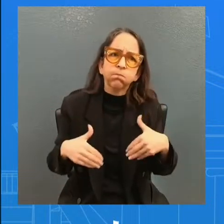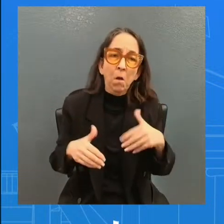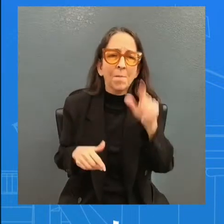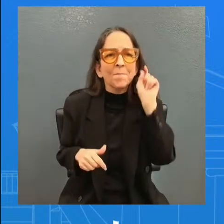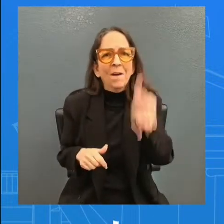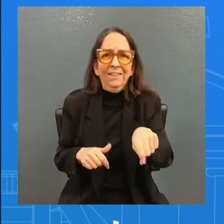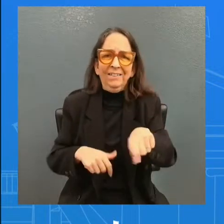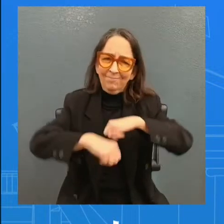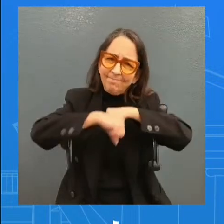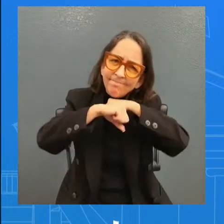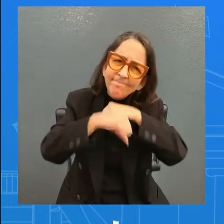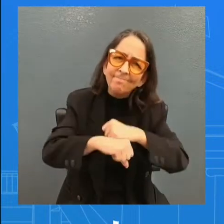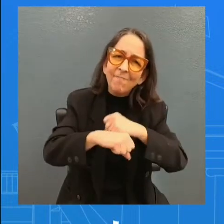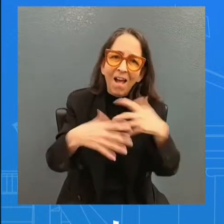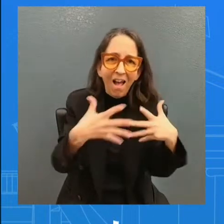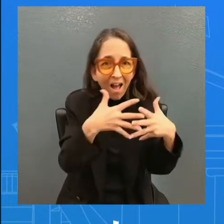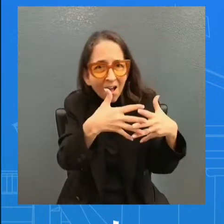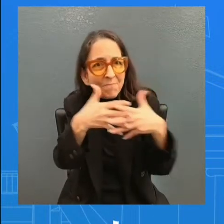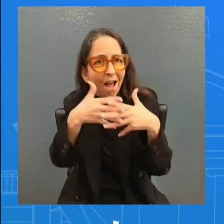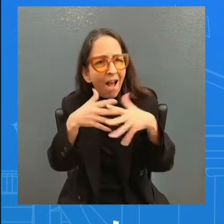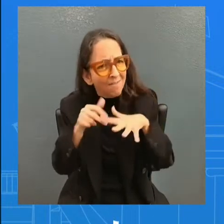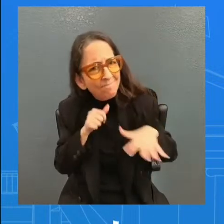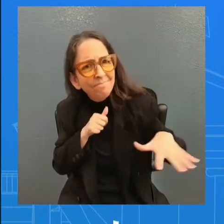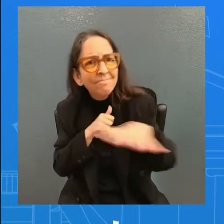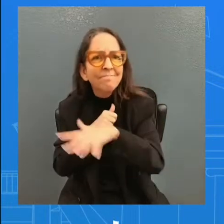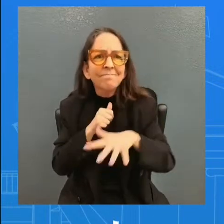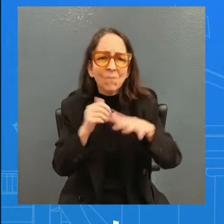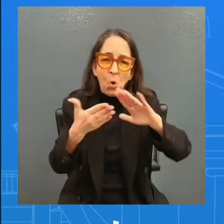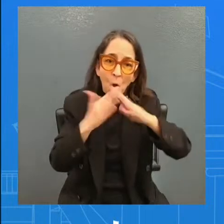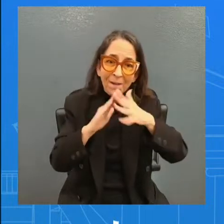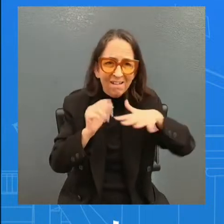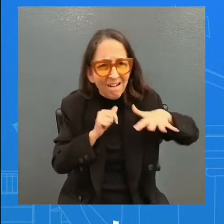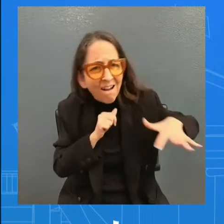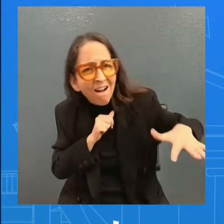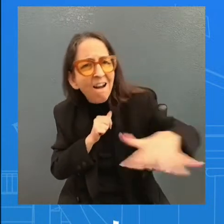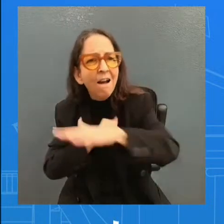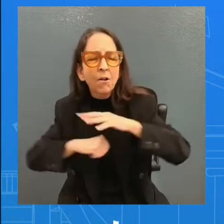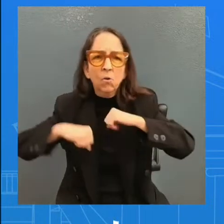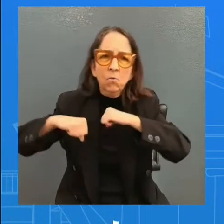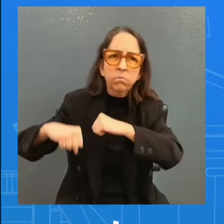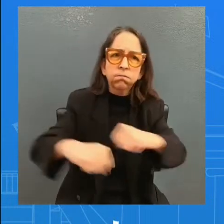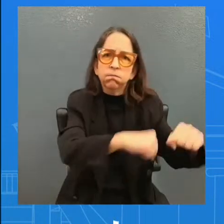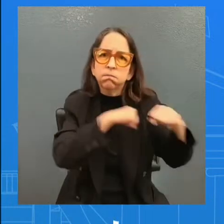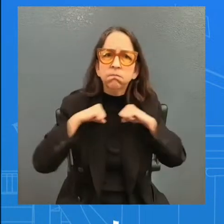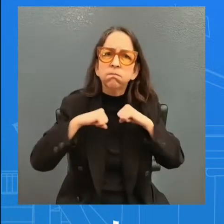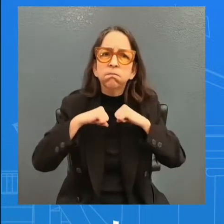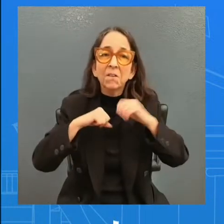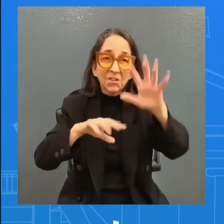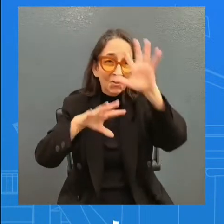communities across the country. And, certainly, that’s what the president is going to -- wants his team to focus on, and that’s what they have been focusing on.